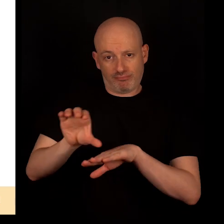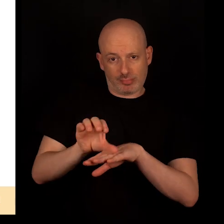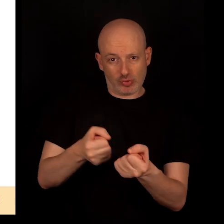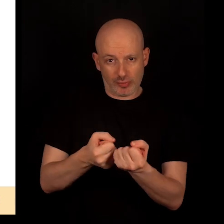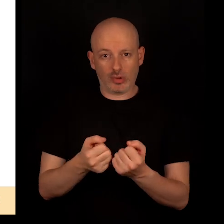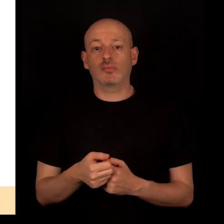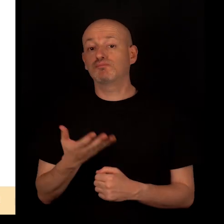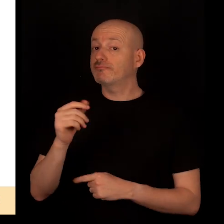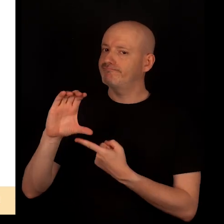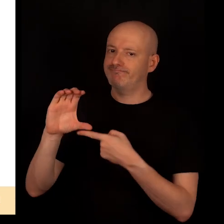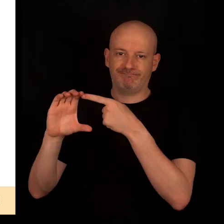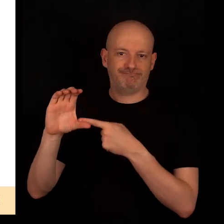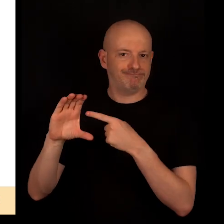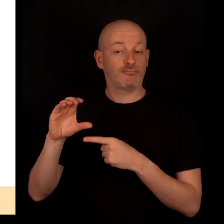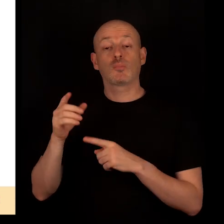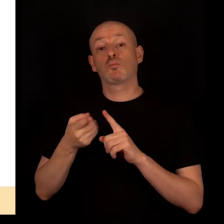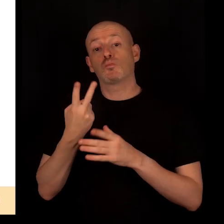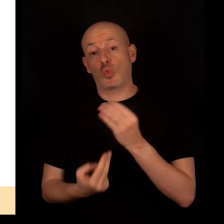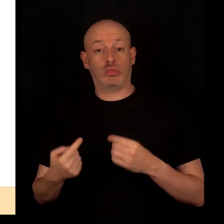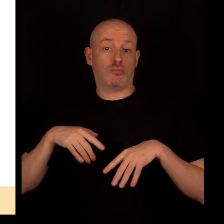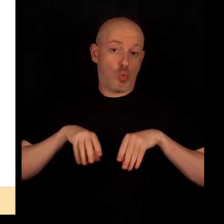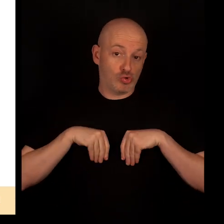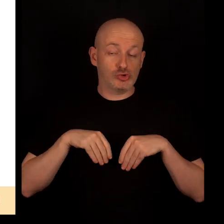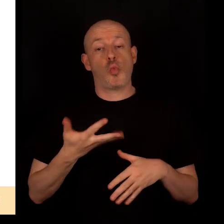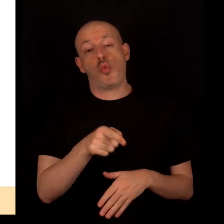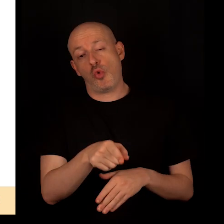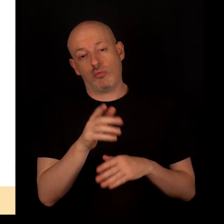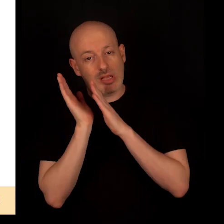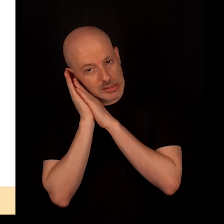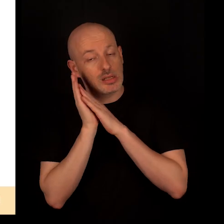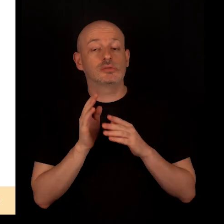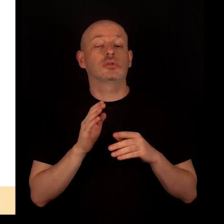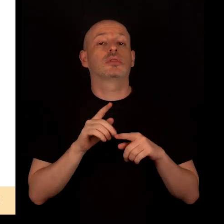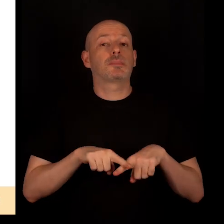There are fixed amounts for both the resident and the host depending on the duration.